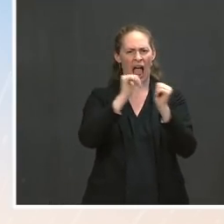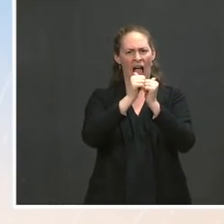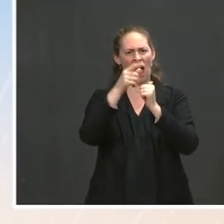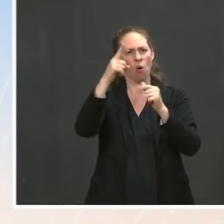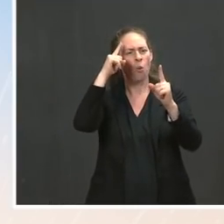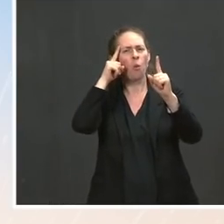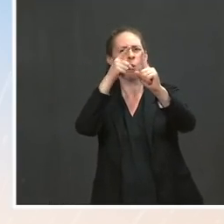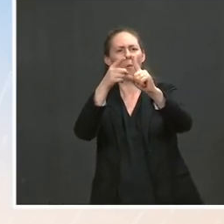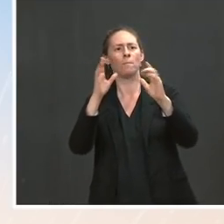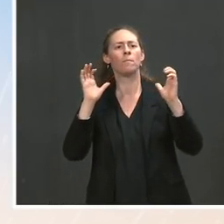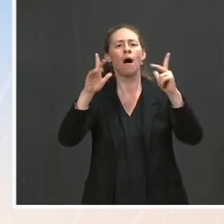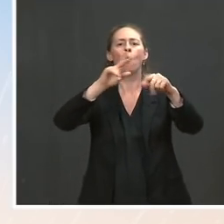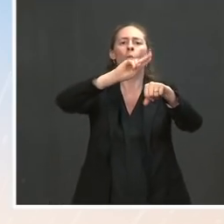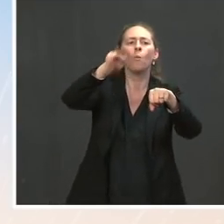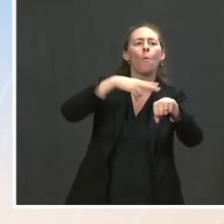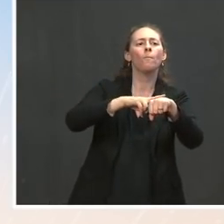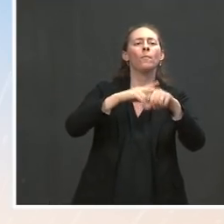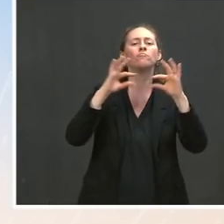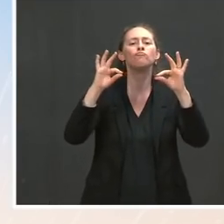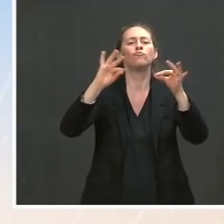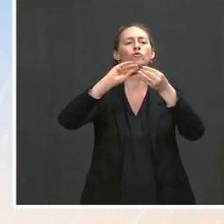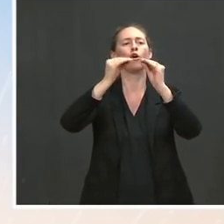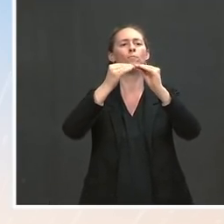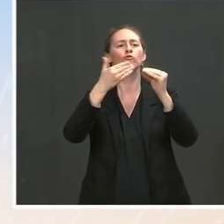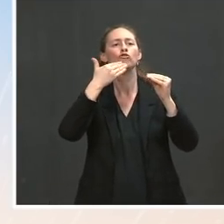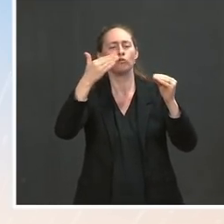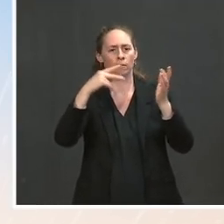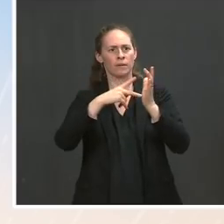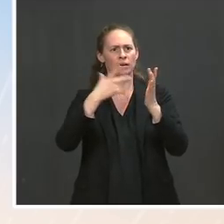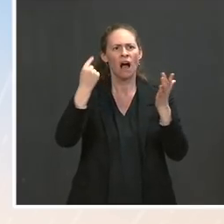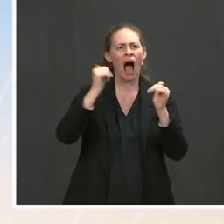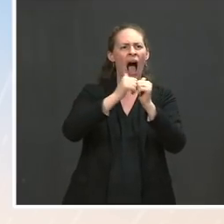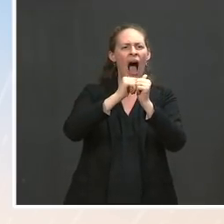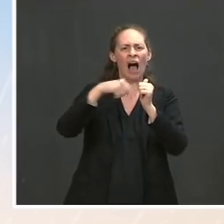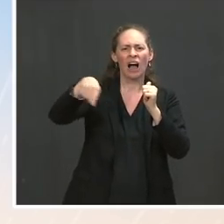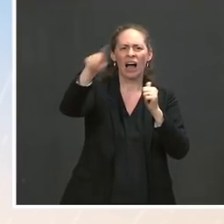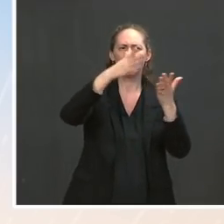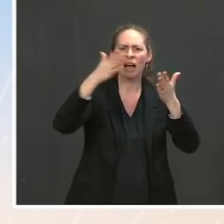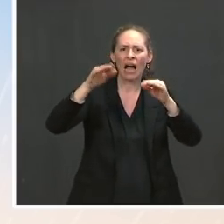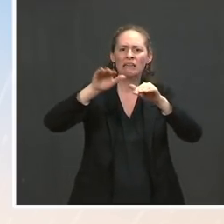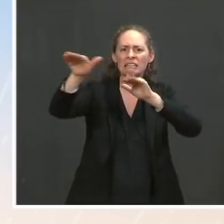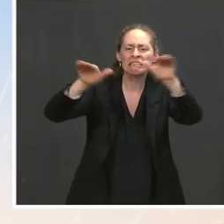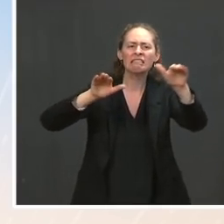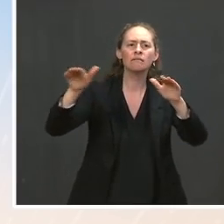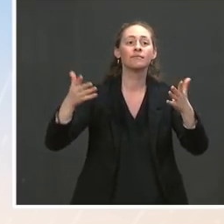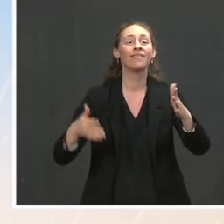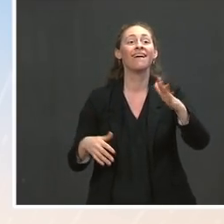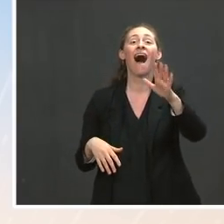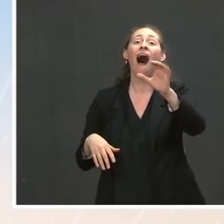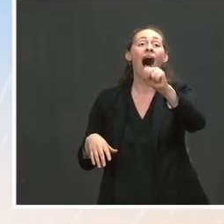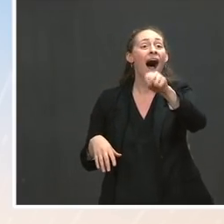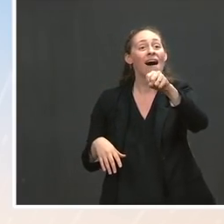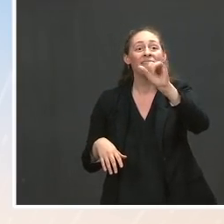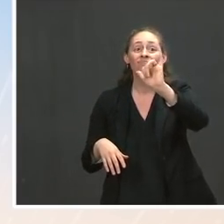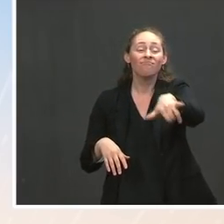with the vaccine campaign to try to improve education. Ms. Psaki: It's launching Kristen. It's happening. We are launching a public campaign.